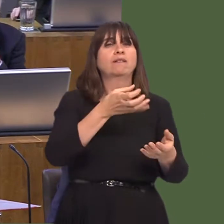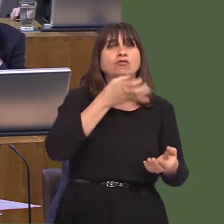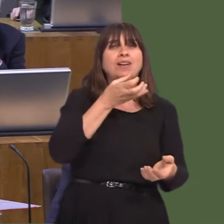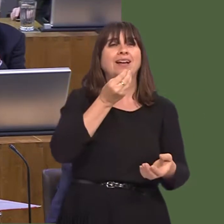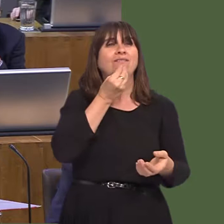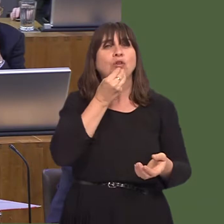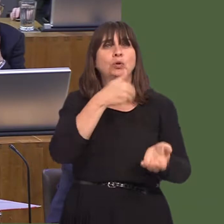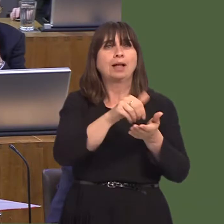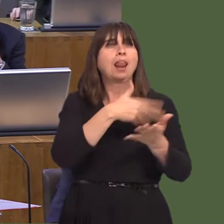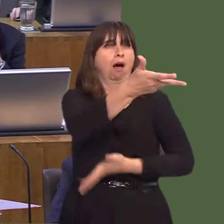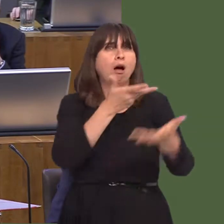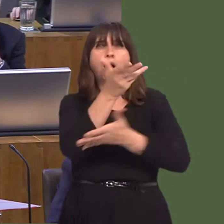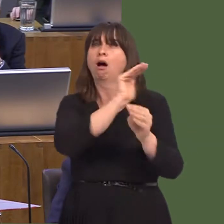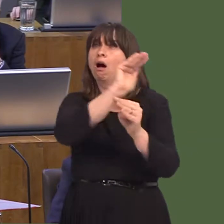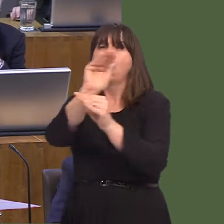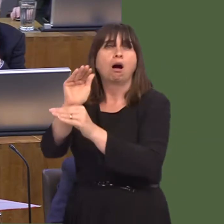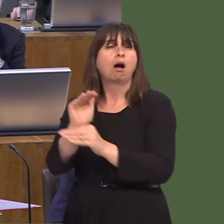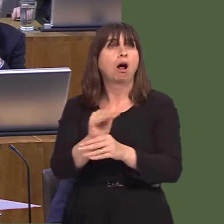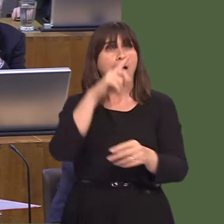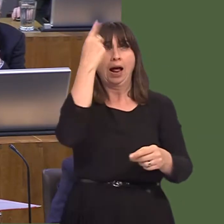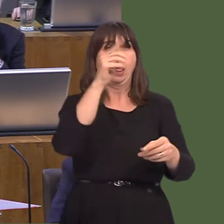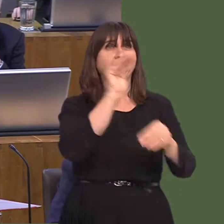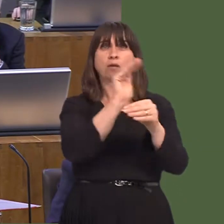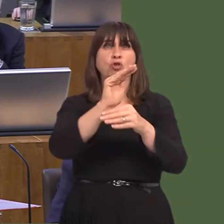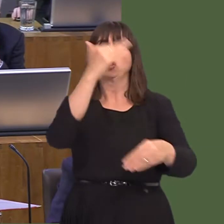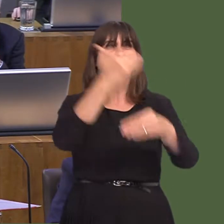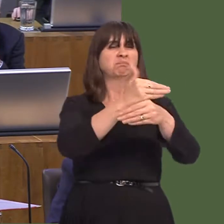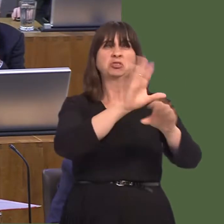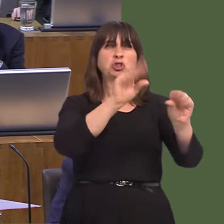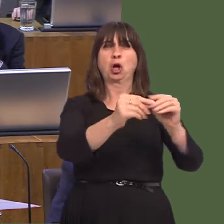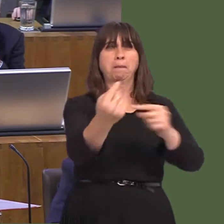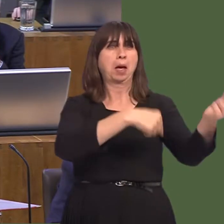survive, because there are other options available for local workers that are seen as more attractive.